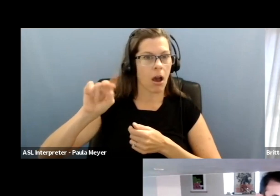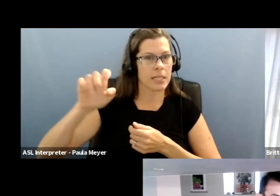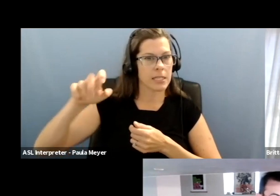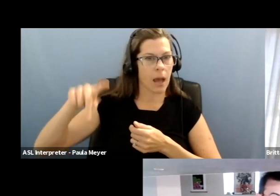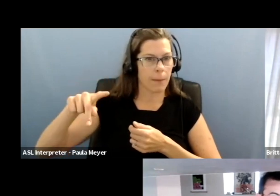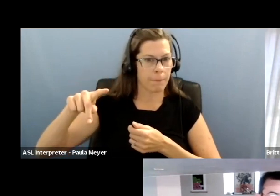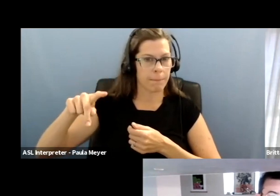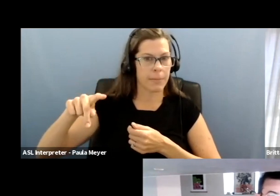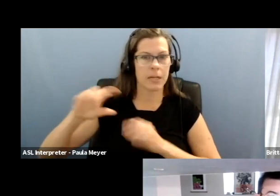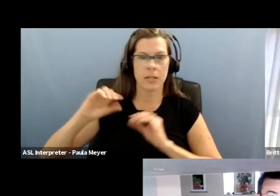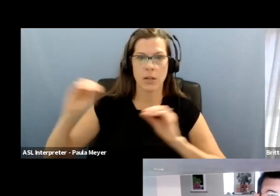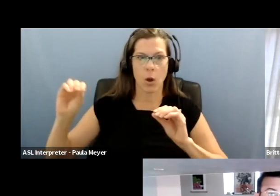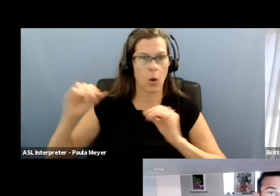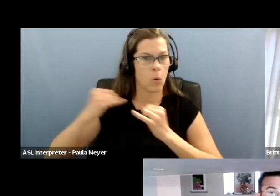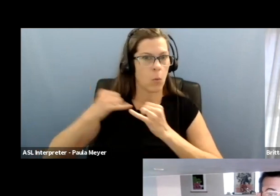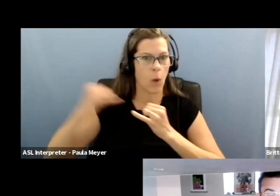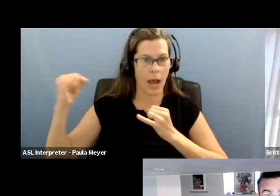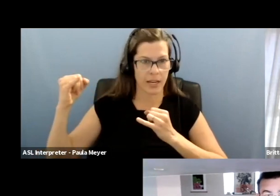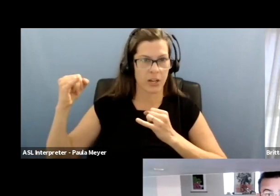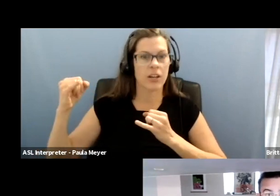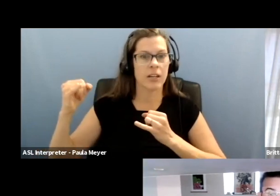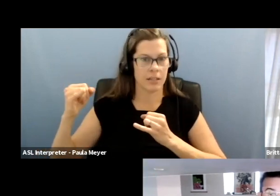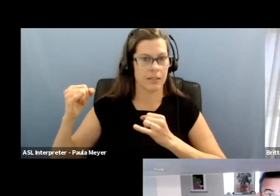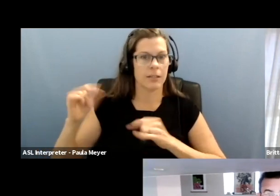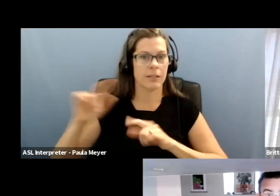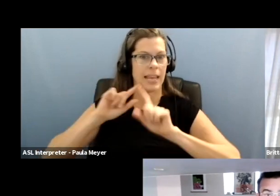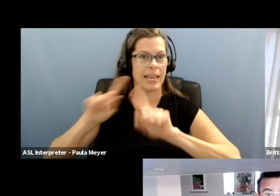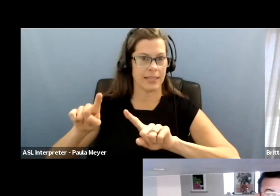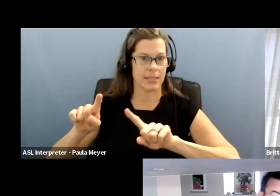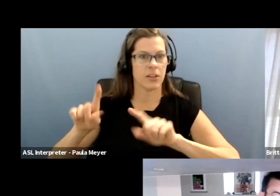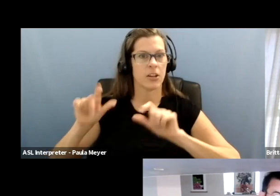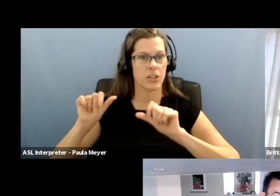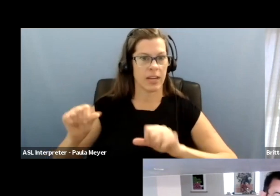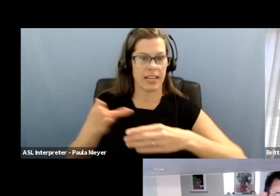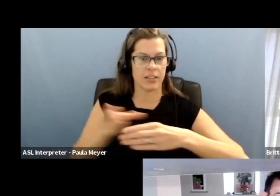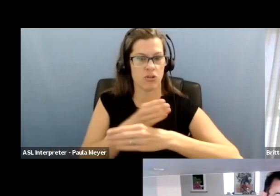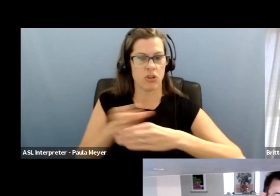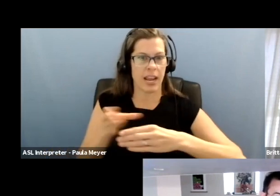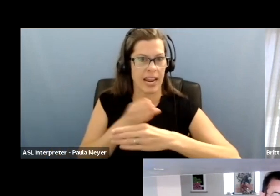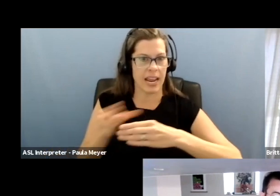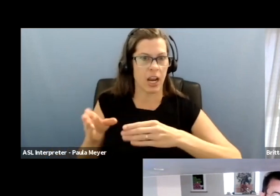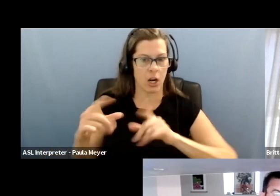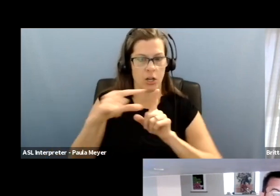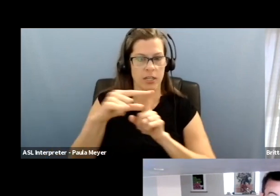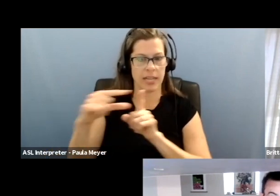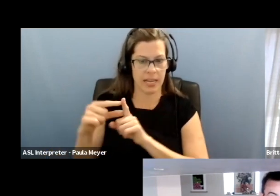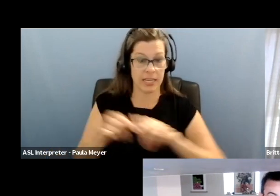that allows text to be shared from one device to another, specifically from the captioners device to an external device.